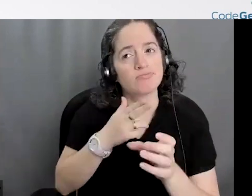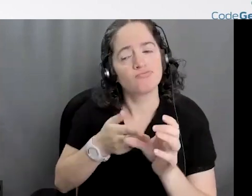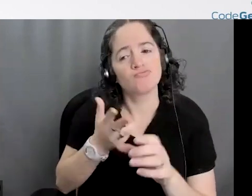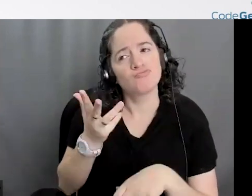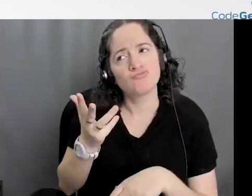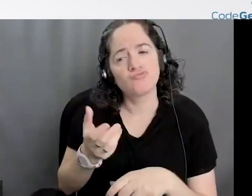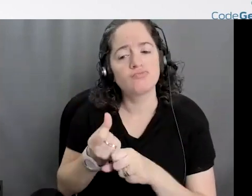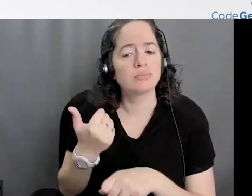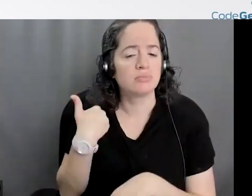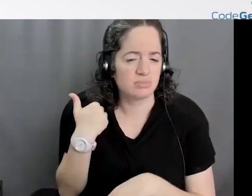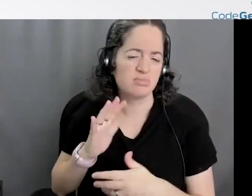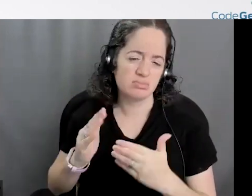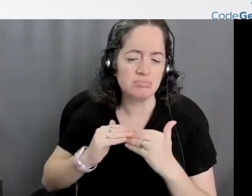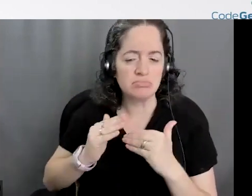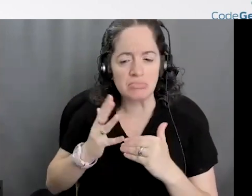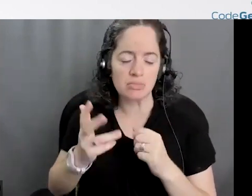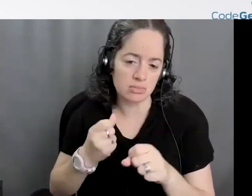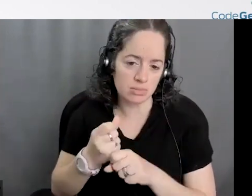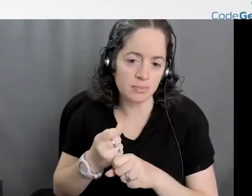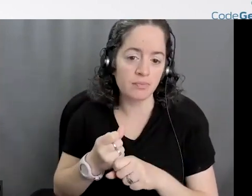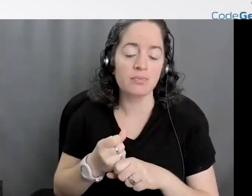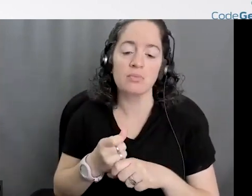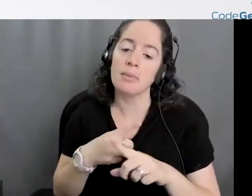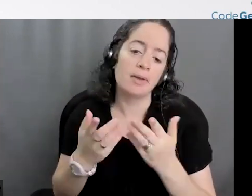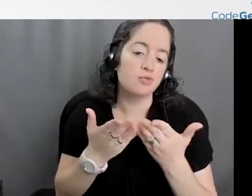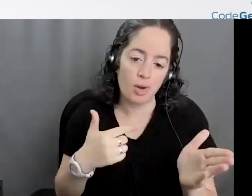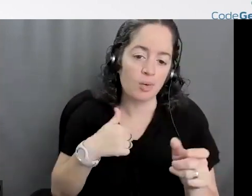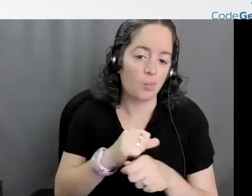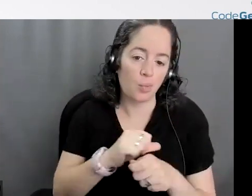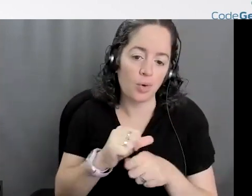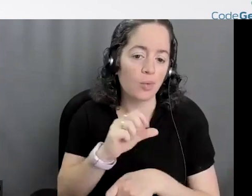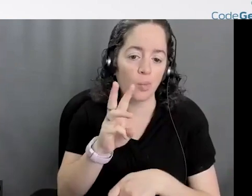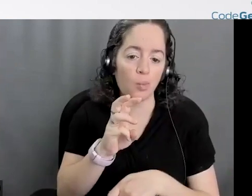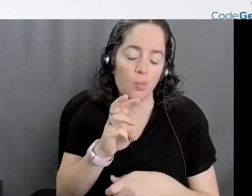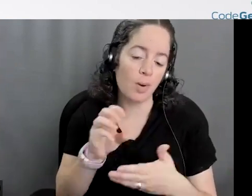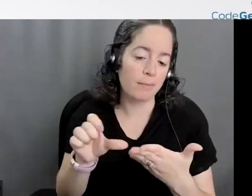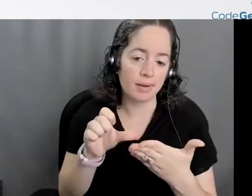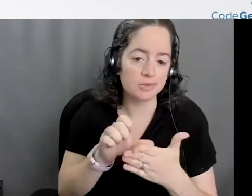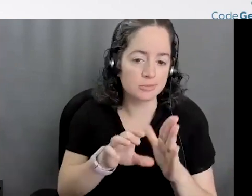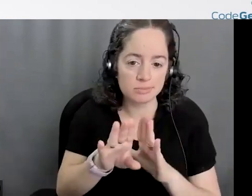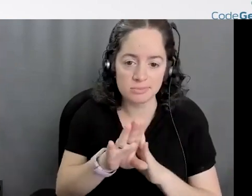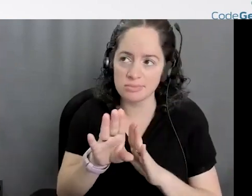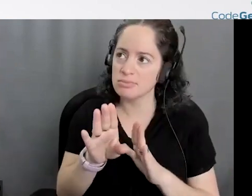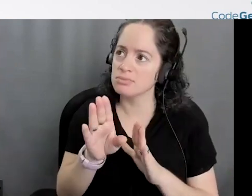Been in the web development business since 2006,